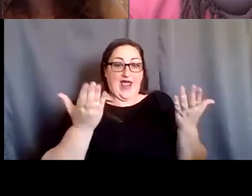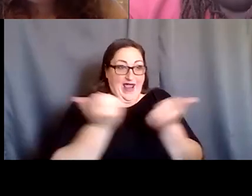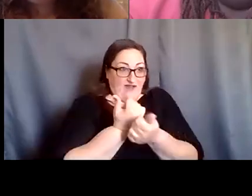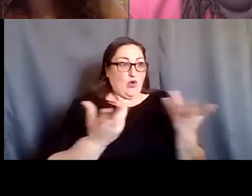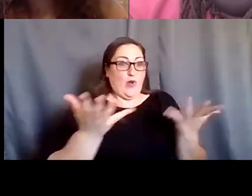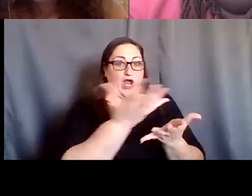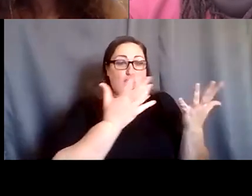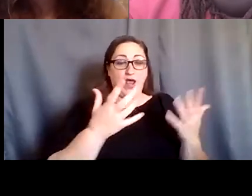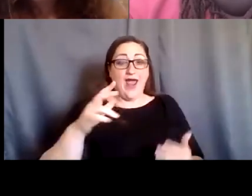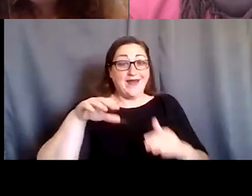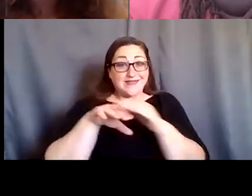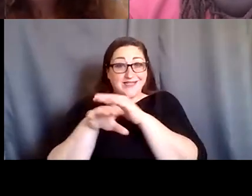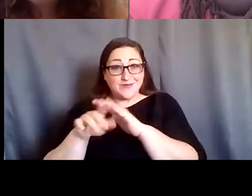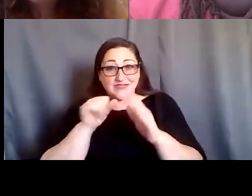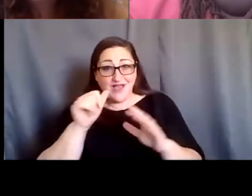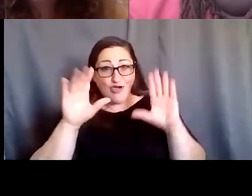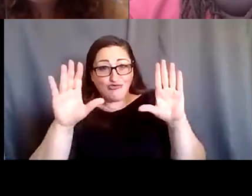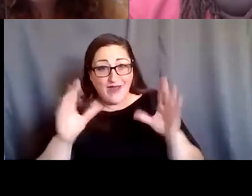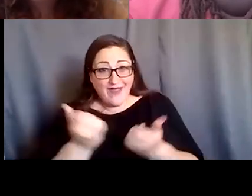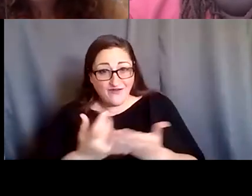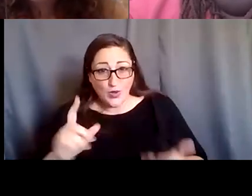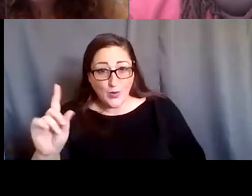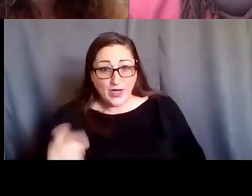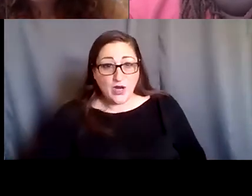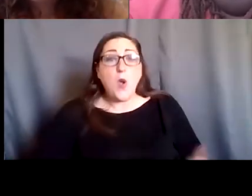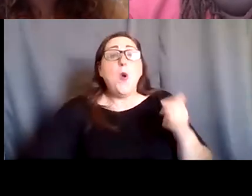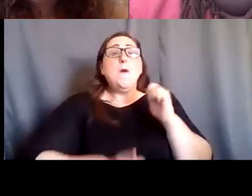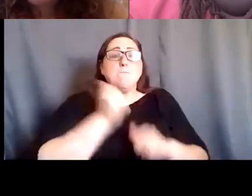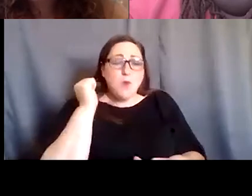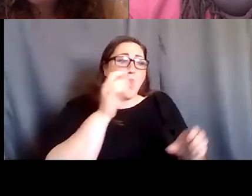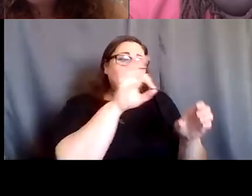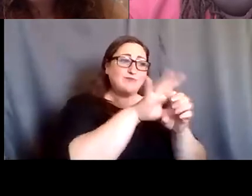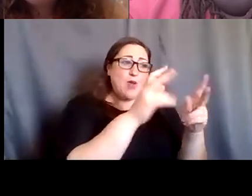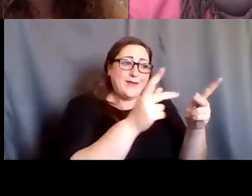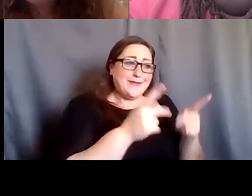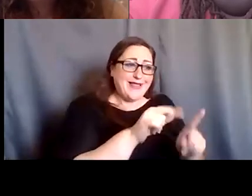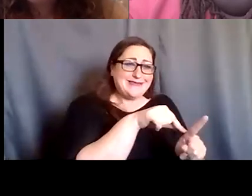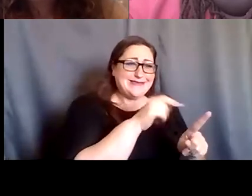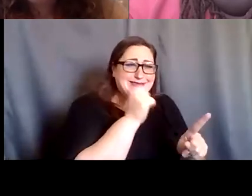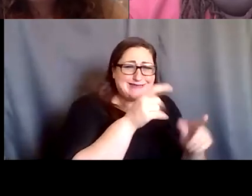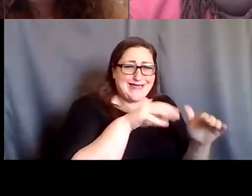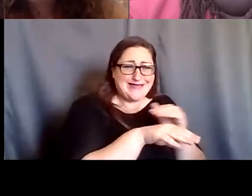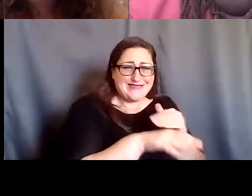We know the majority of polling places are not accessible to people with disabilities. That’s an everywhere thing, right?